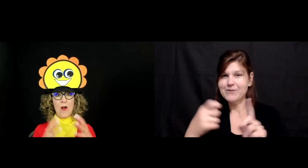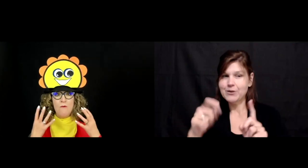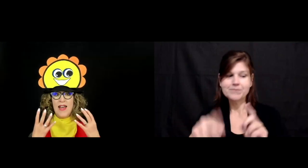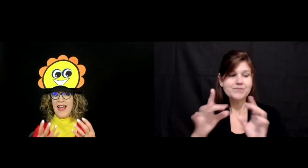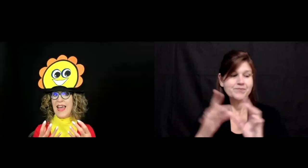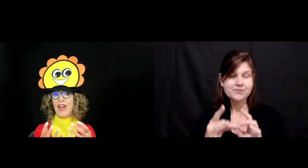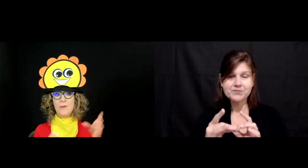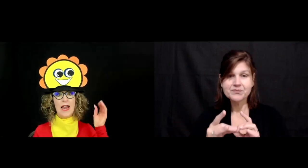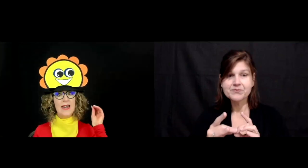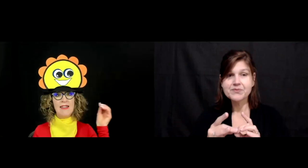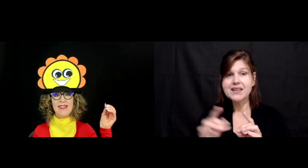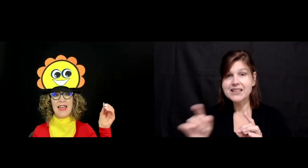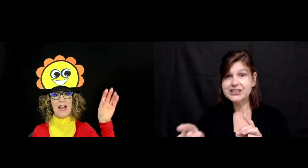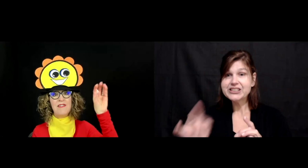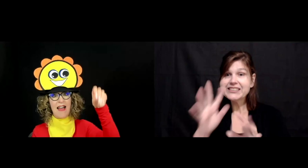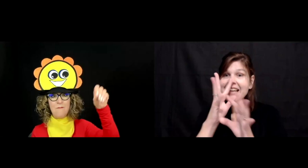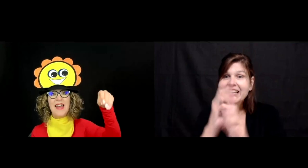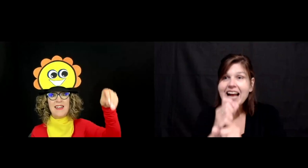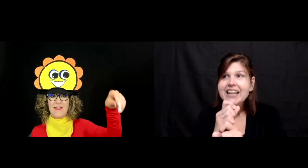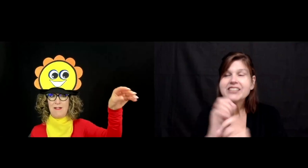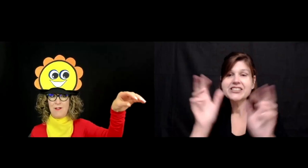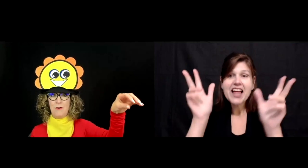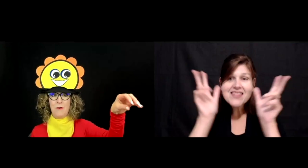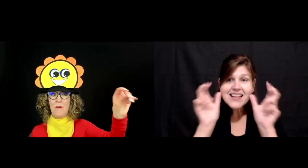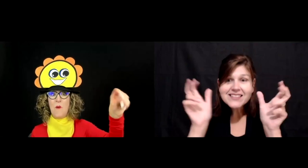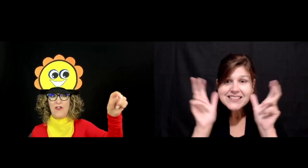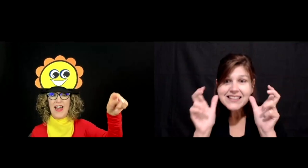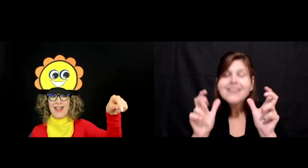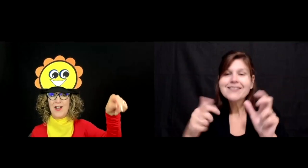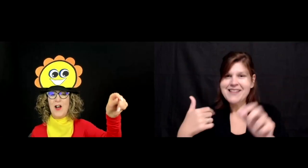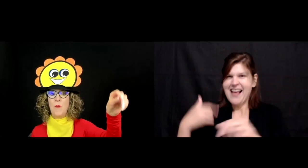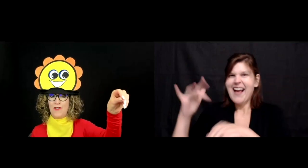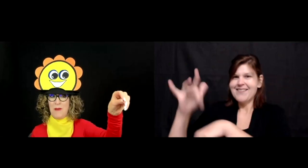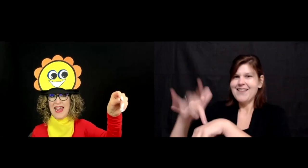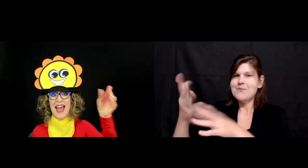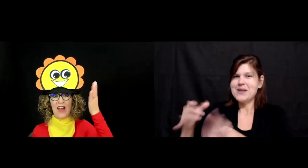of her real engagement and listening. And I've been into that school and watched that little girl watch me